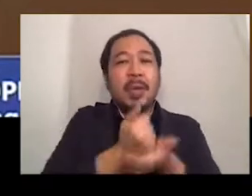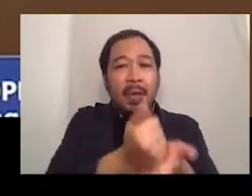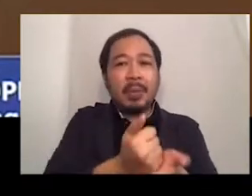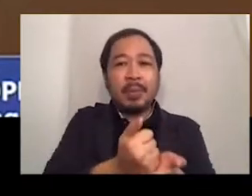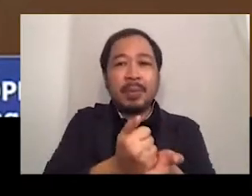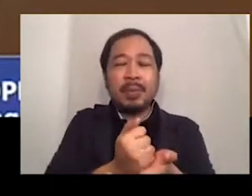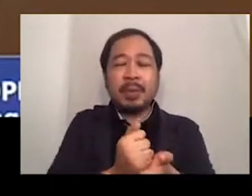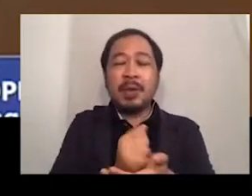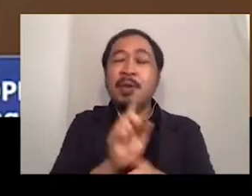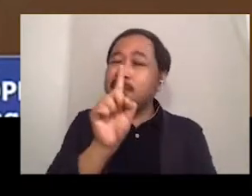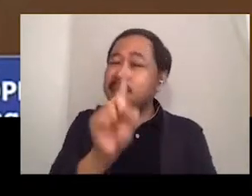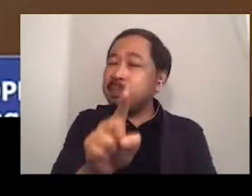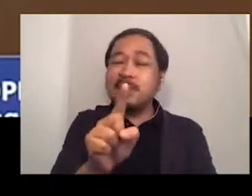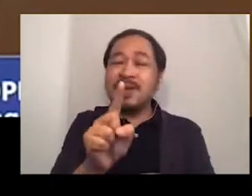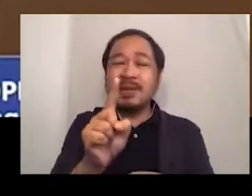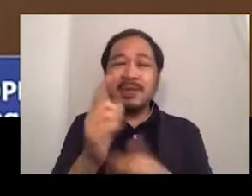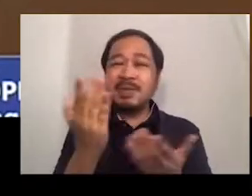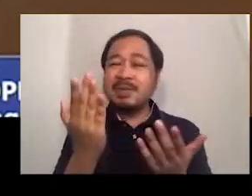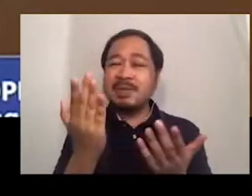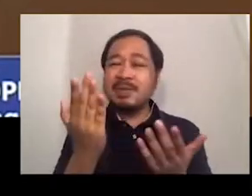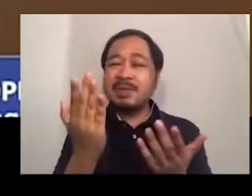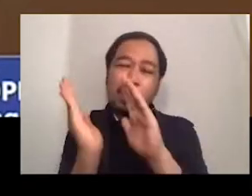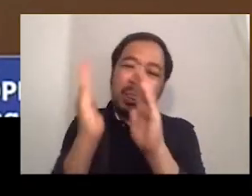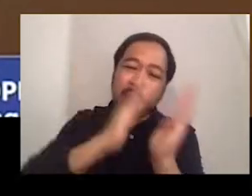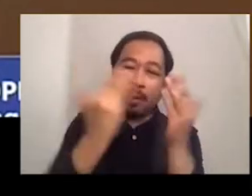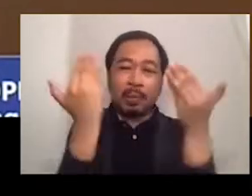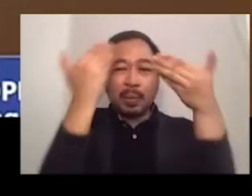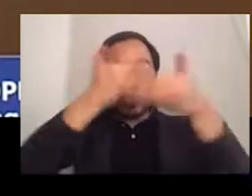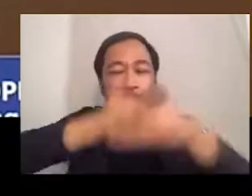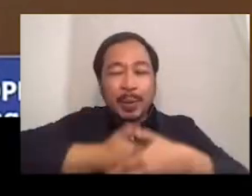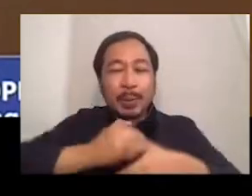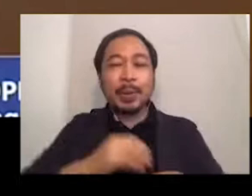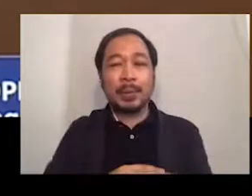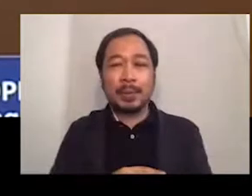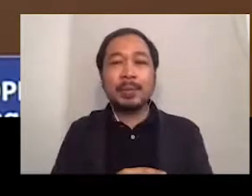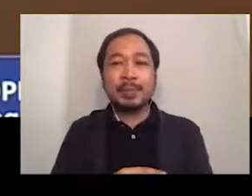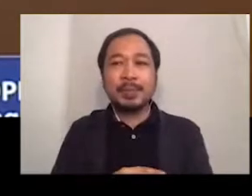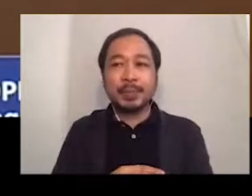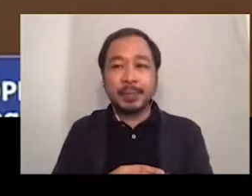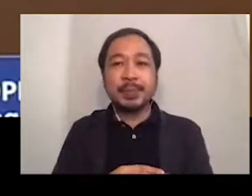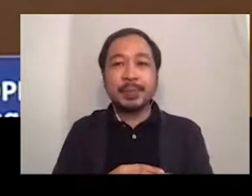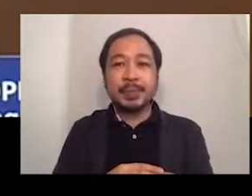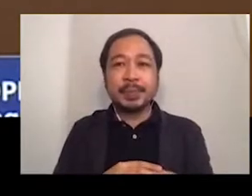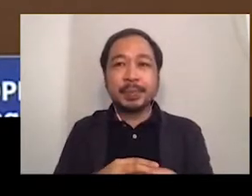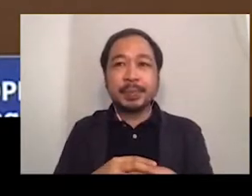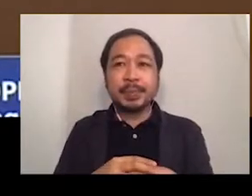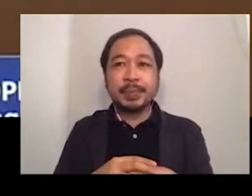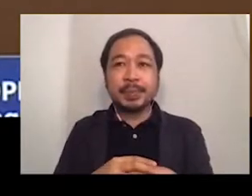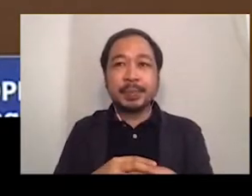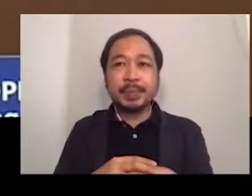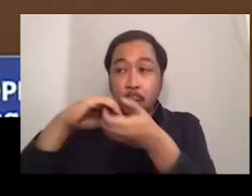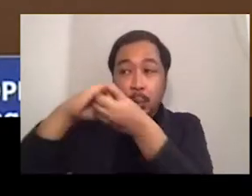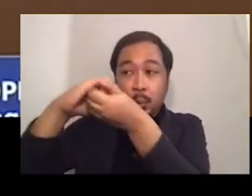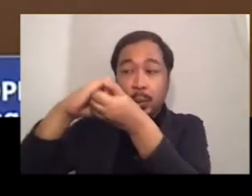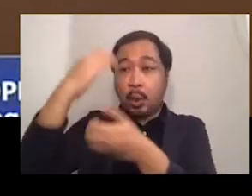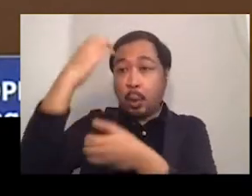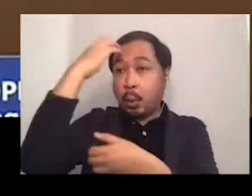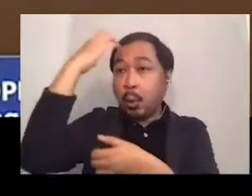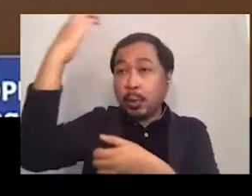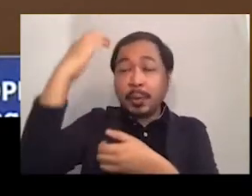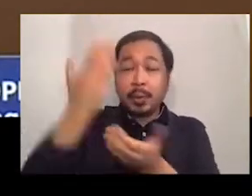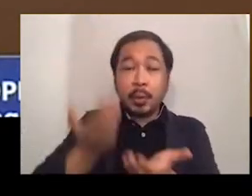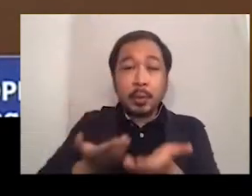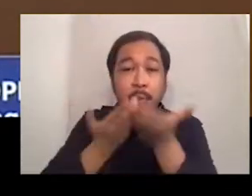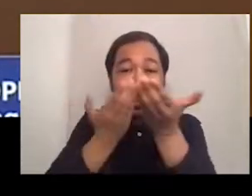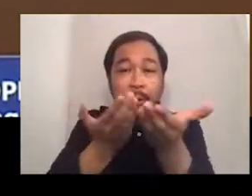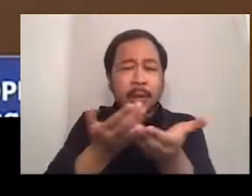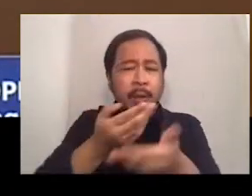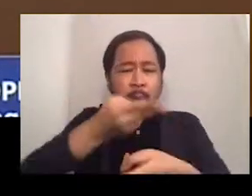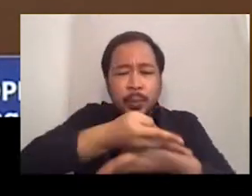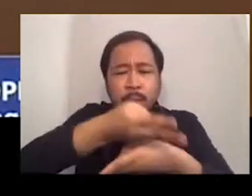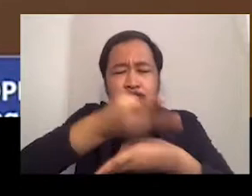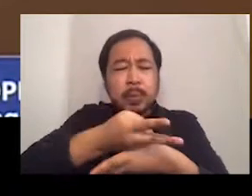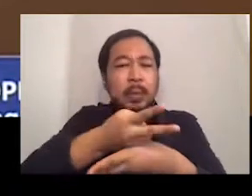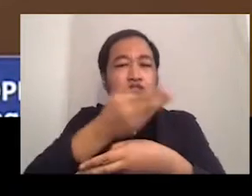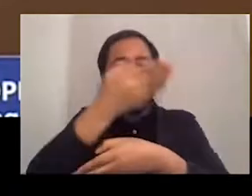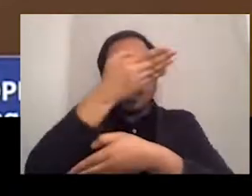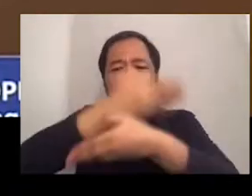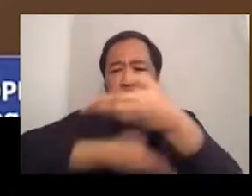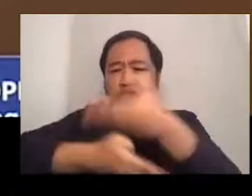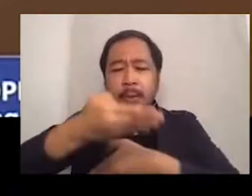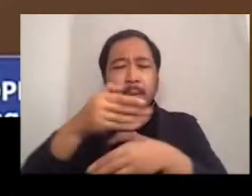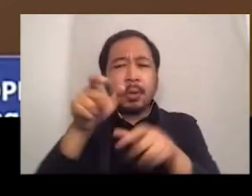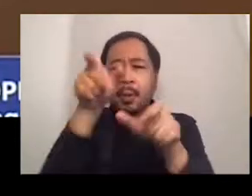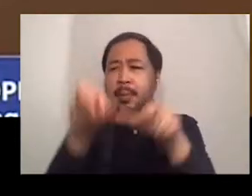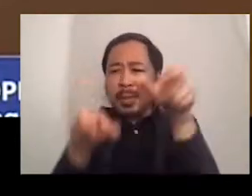We worked with the government to offer special care for persons with disabilities at the earliest possible time.